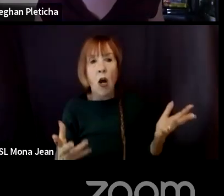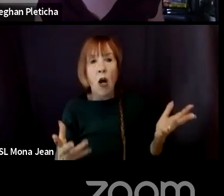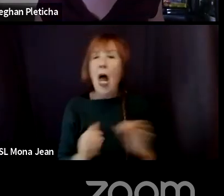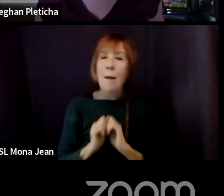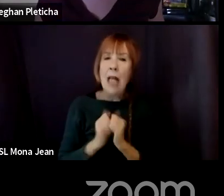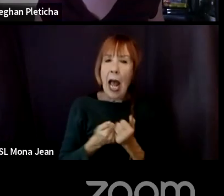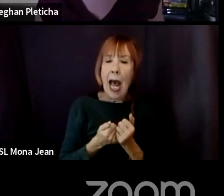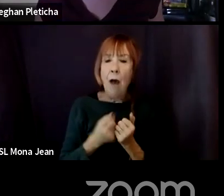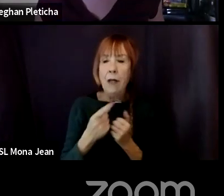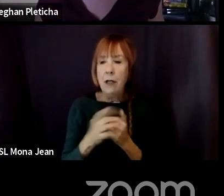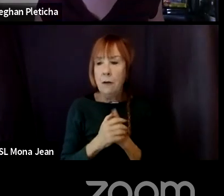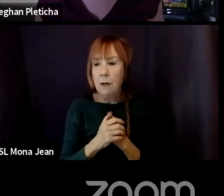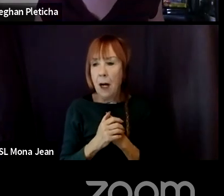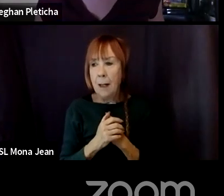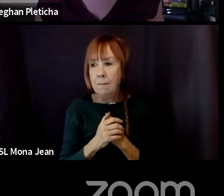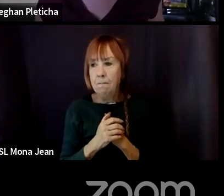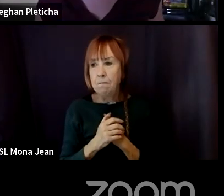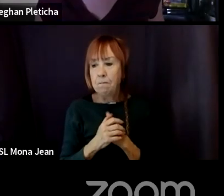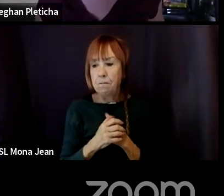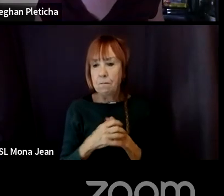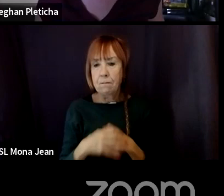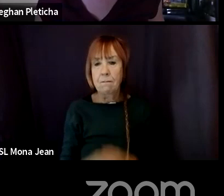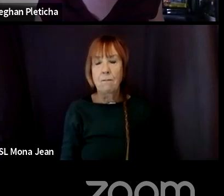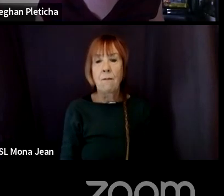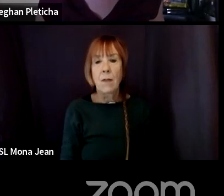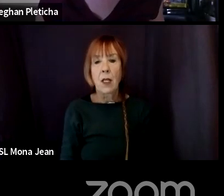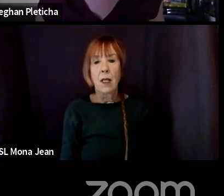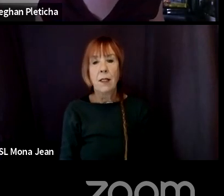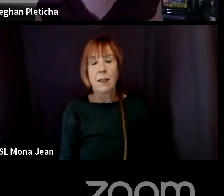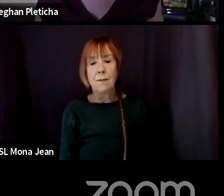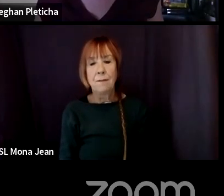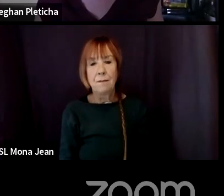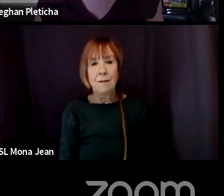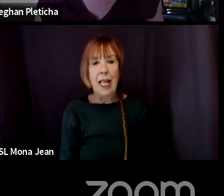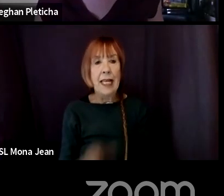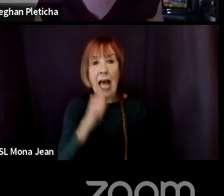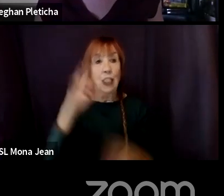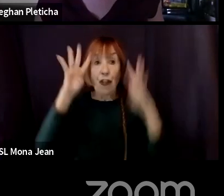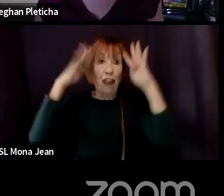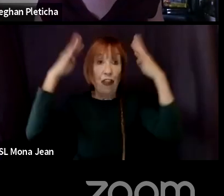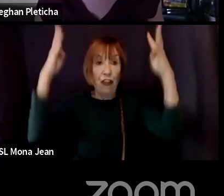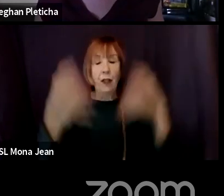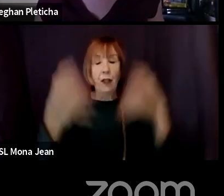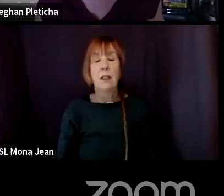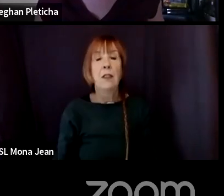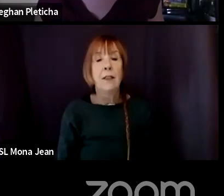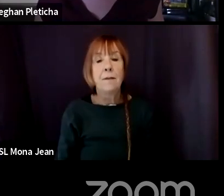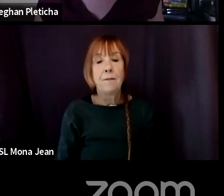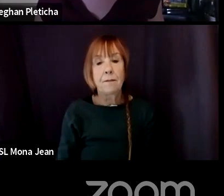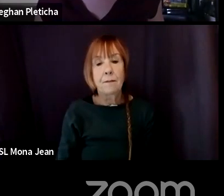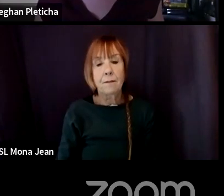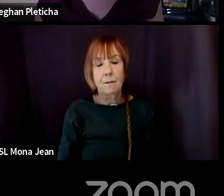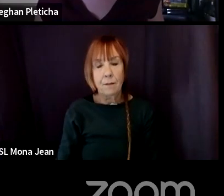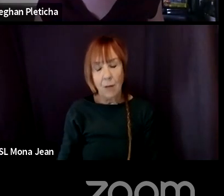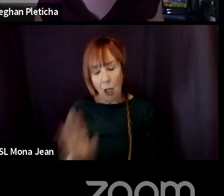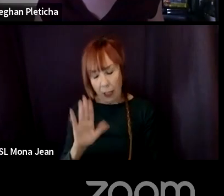without it being, just science fiction. Can I jump in on it? I mean, think about it like this,